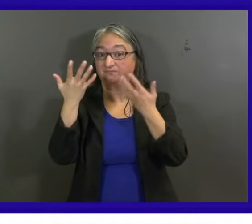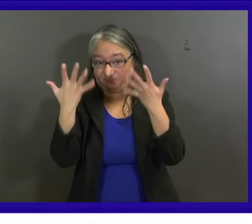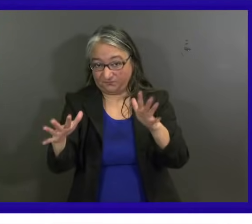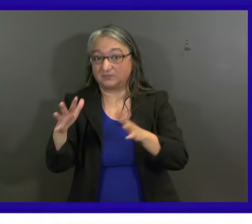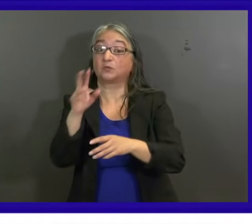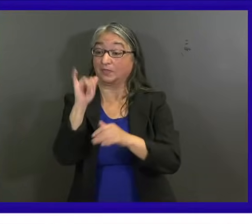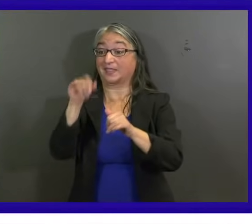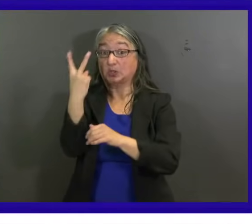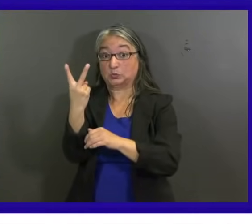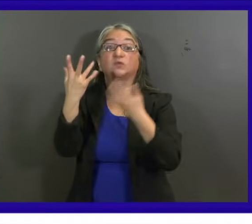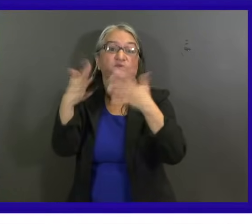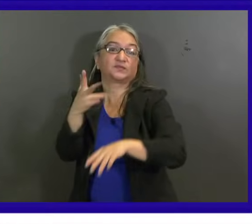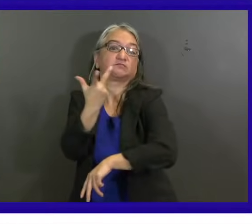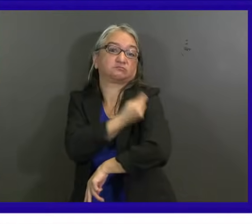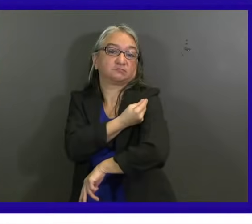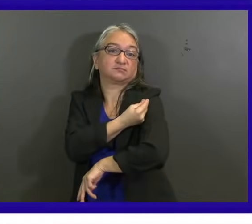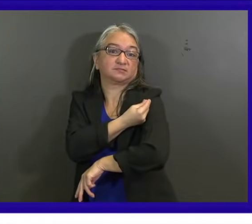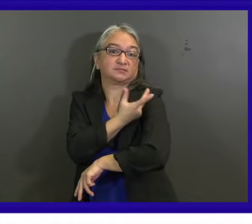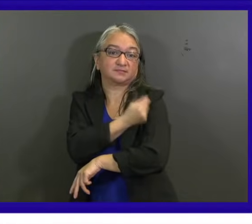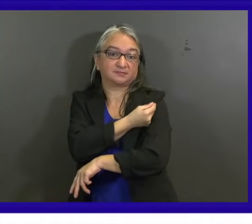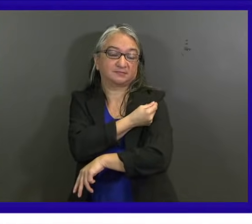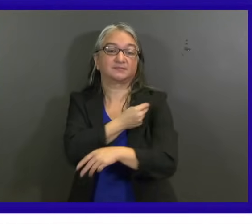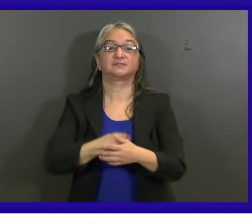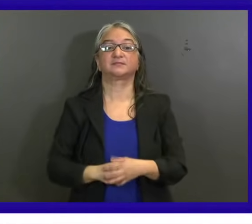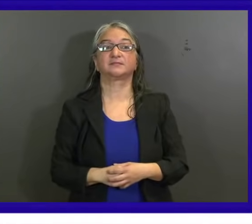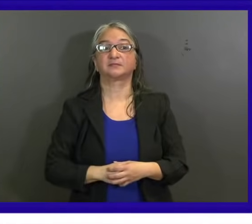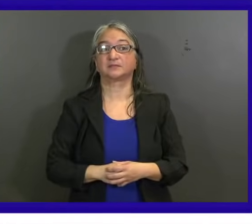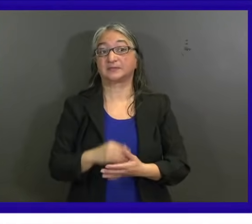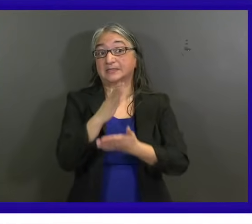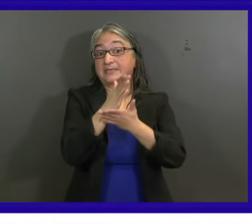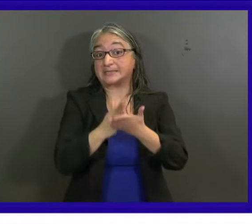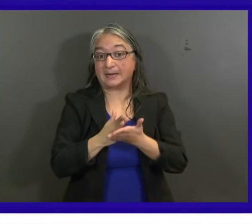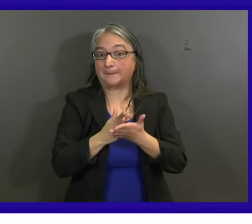we're not aware of any severe disease but these are very low numbers we can't base our